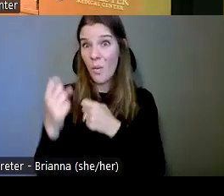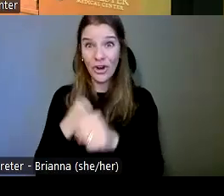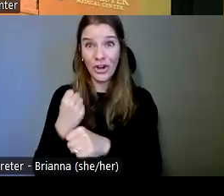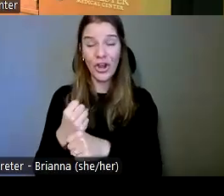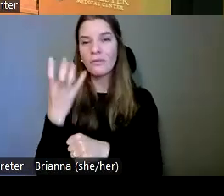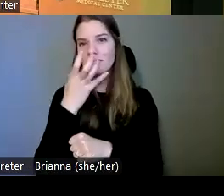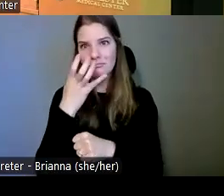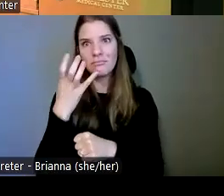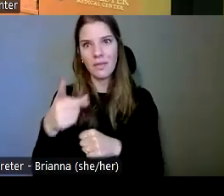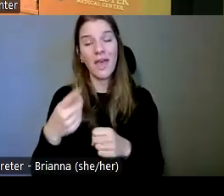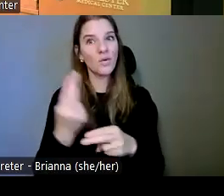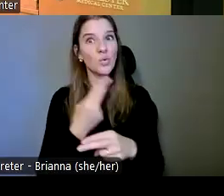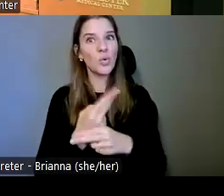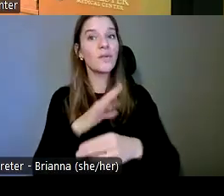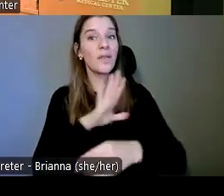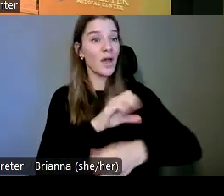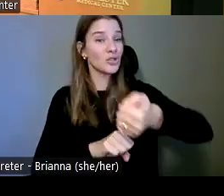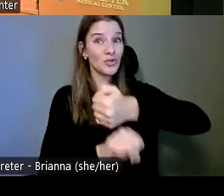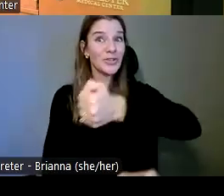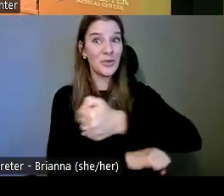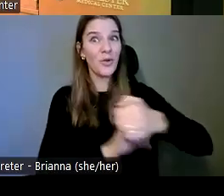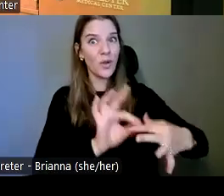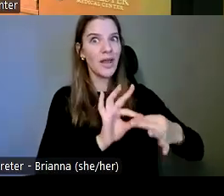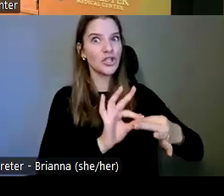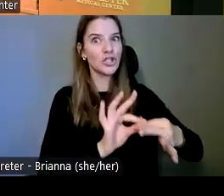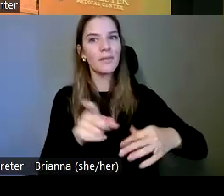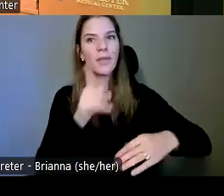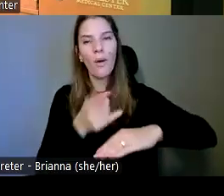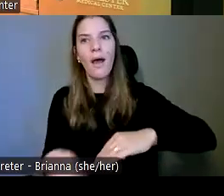leveraged the relationships horseshoe farms developed over a long period and then we're able